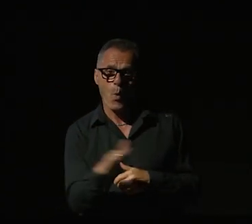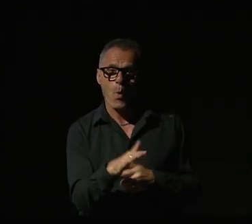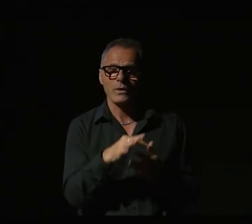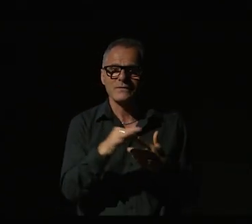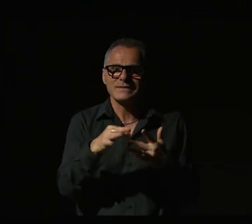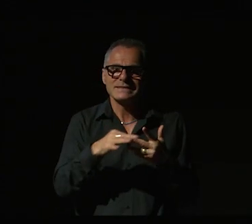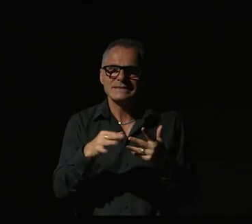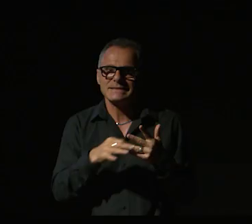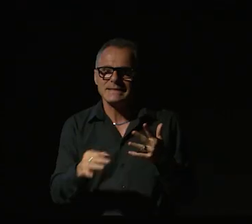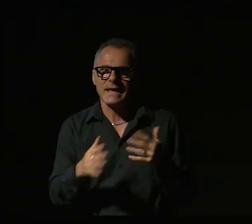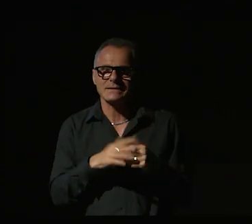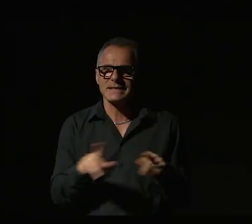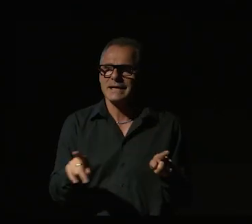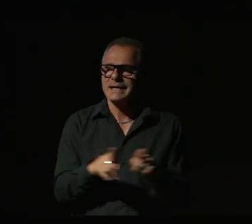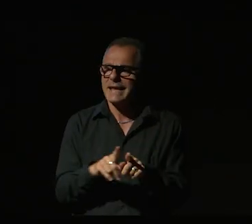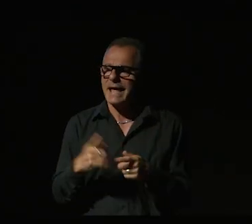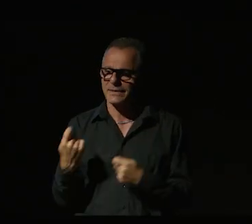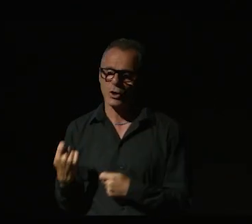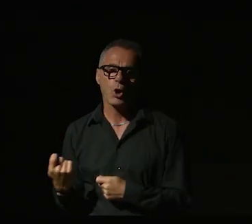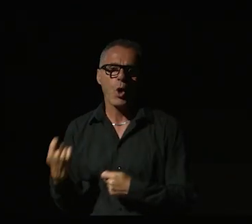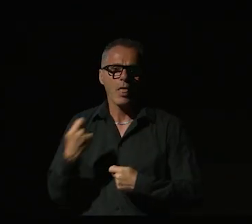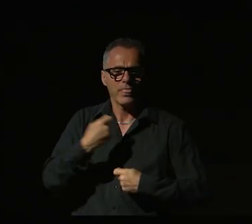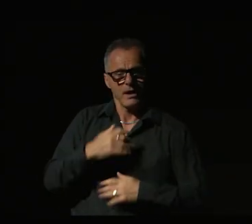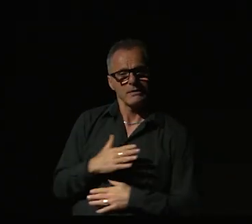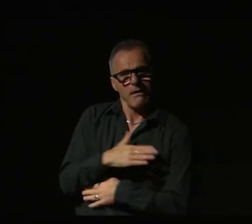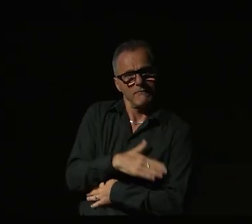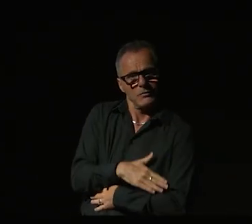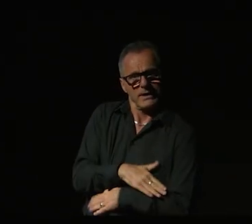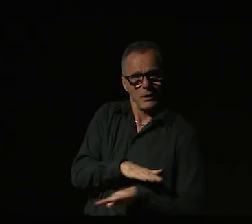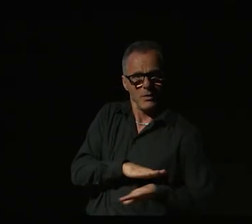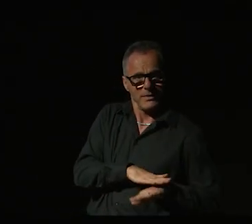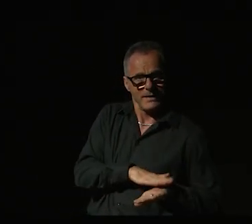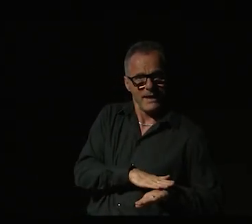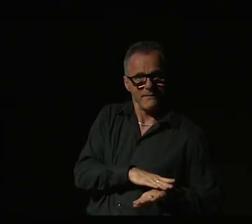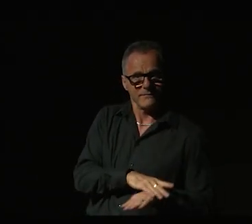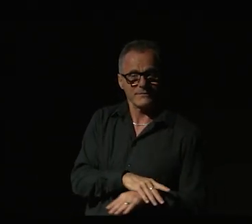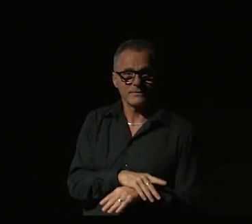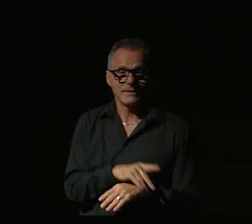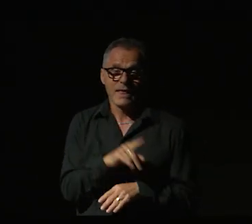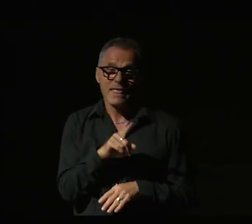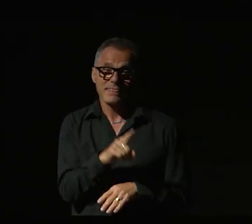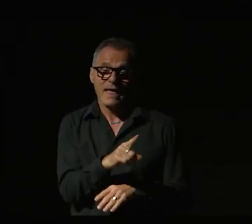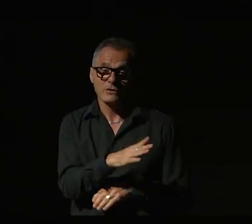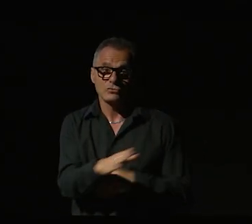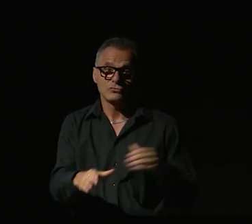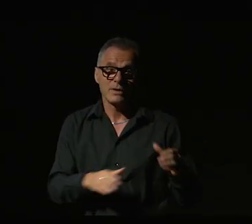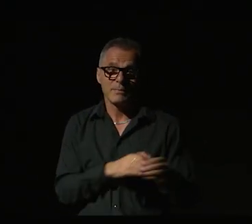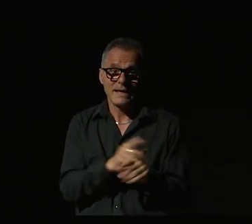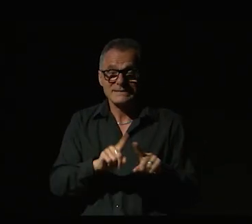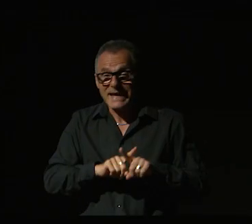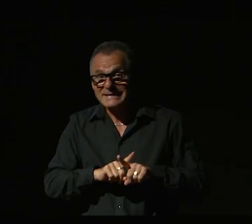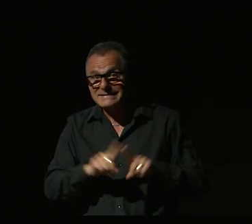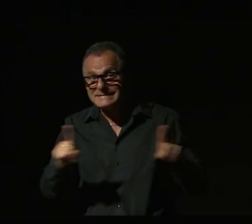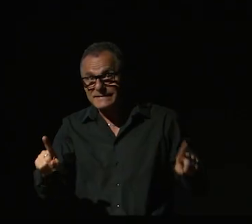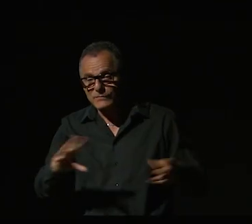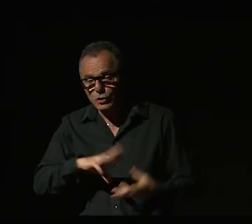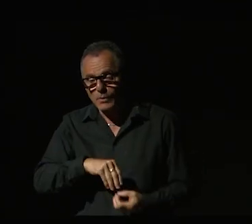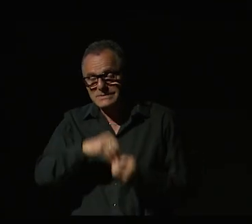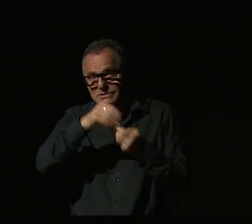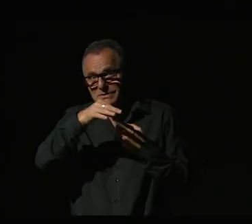and the drape cloth covering the loin on the nymph to the left was inserted to replace a different compositional element that's maybe a putto,